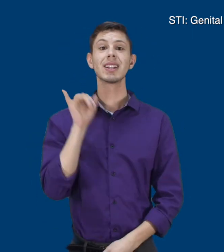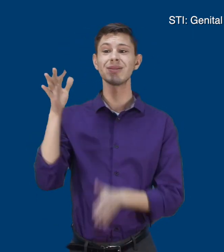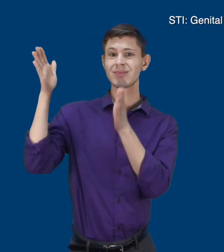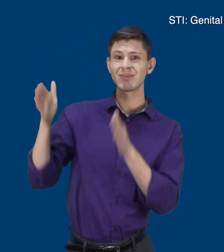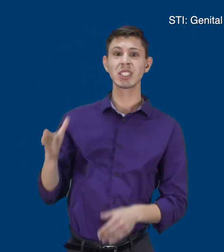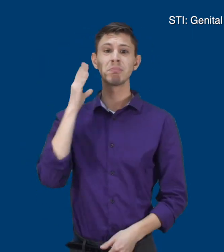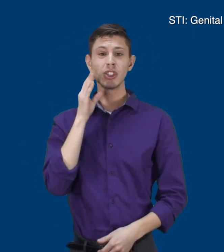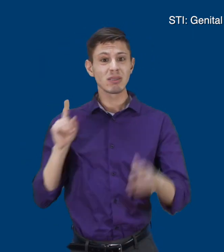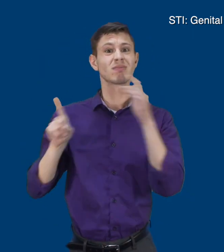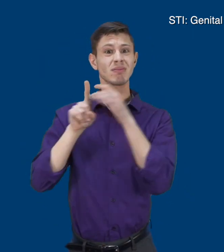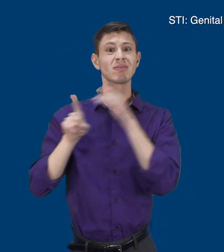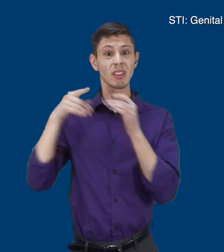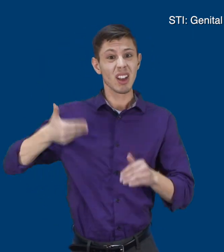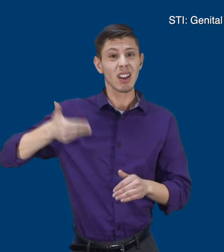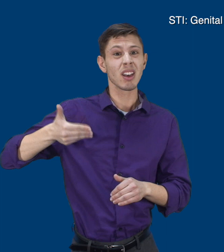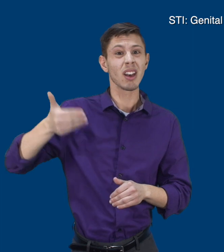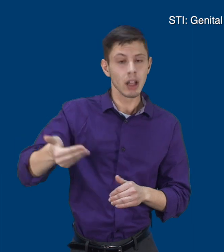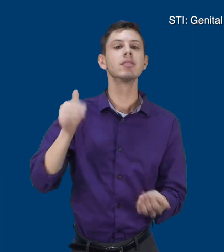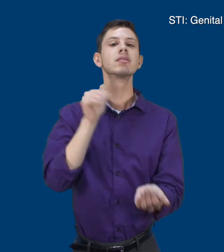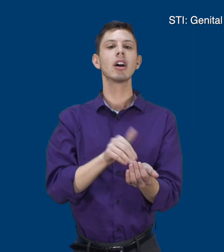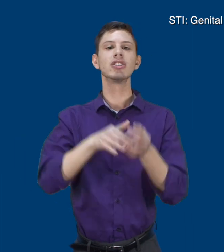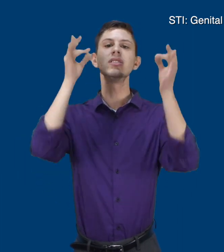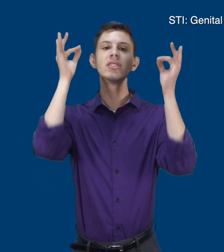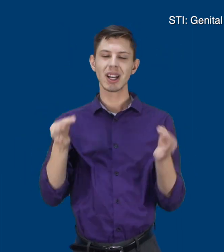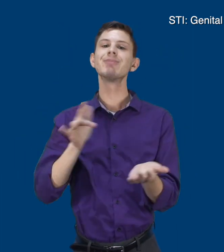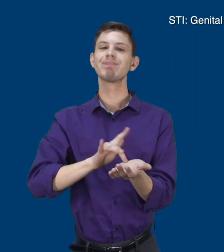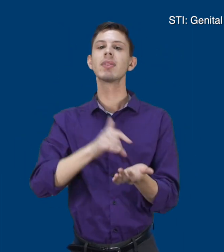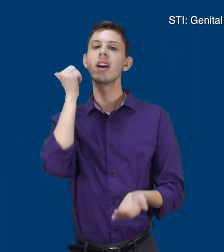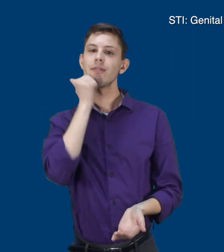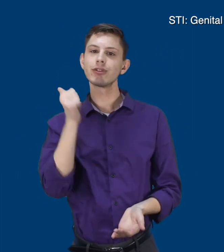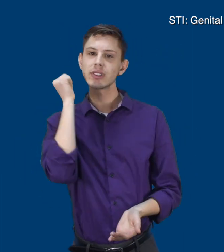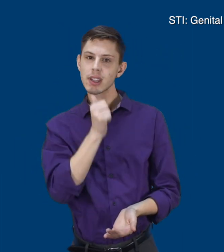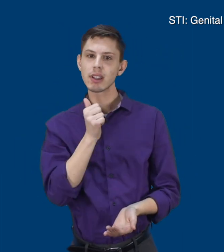If someone gets HSV symptoms often, then the person needs to take medication every day for prevention.